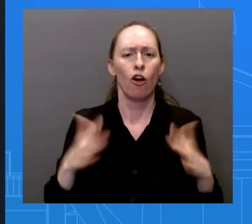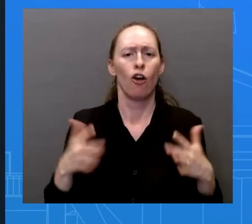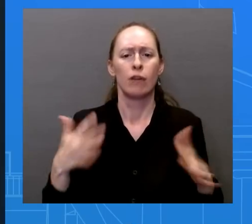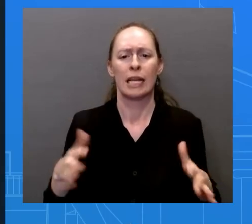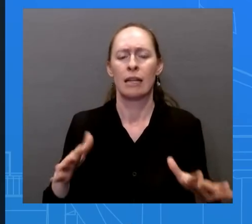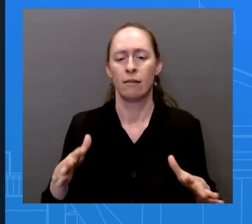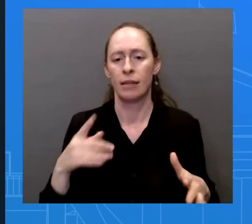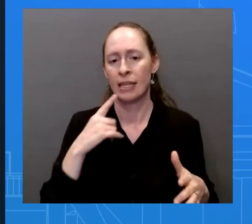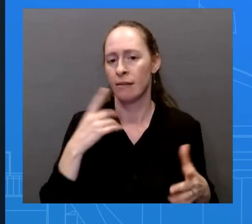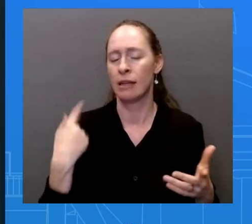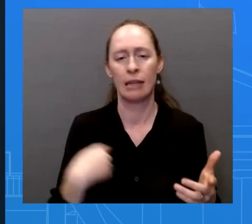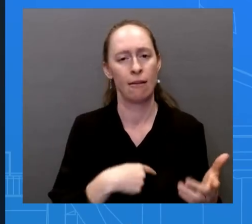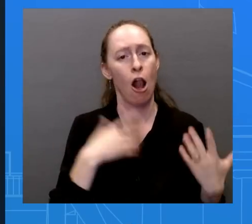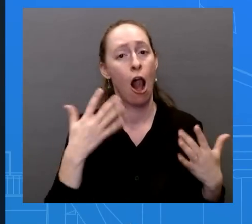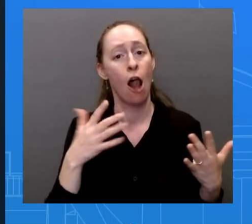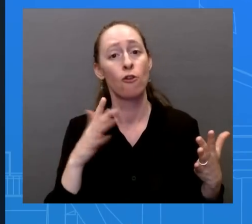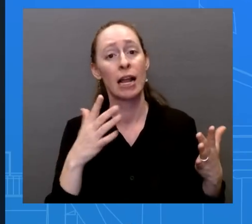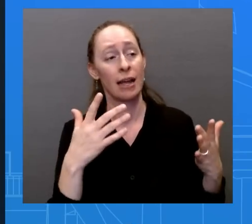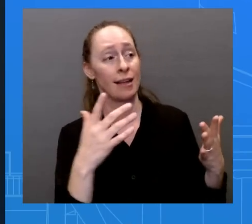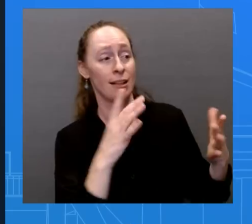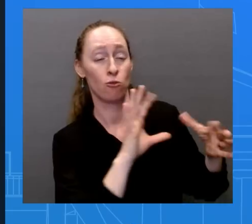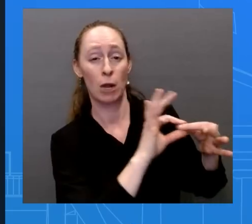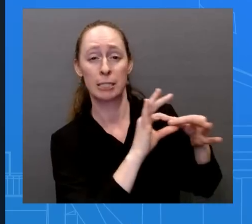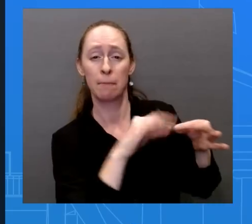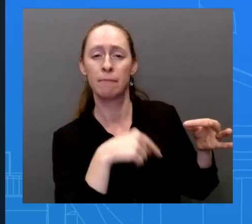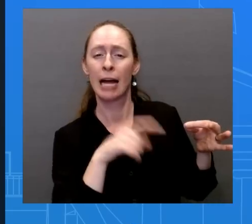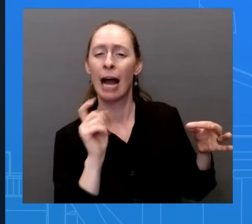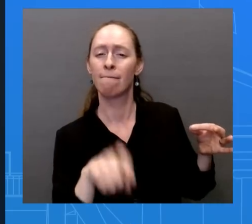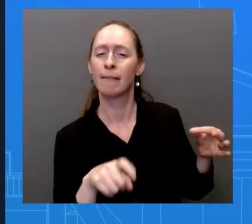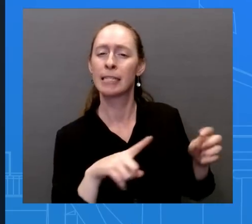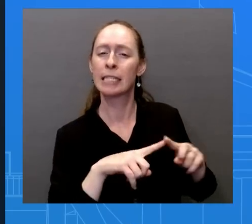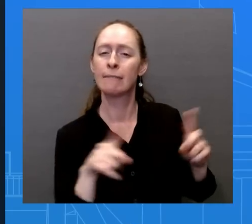He has said that from very early on. And I have said this last week --